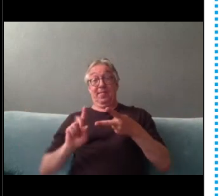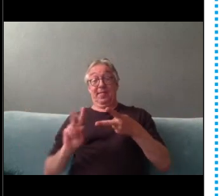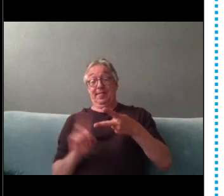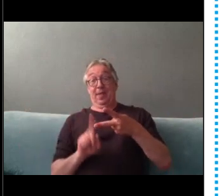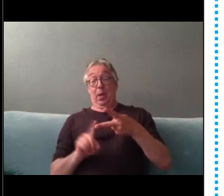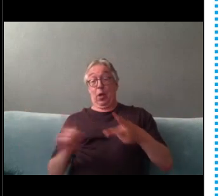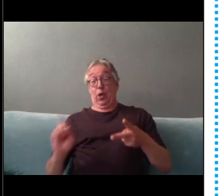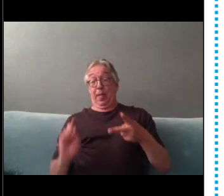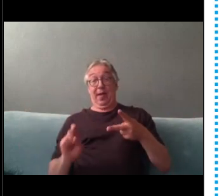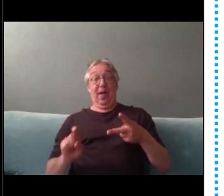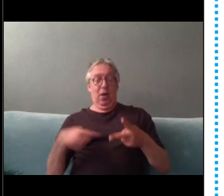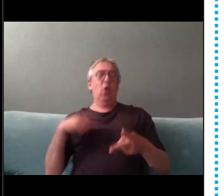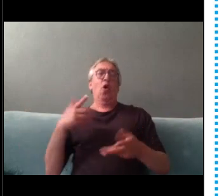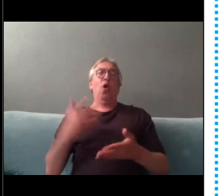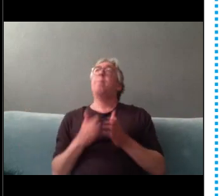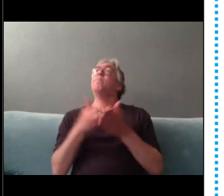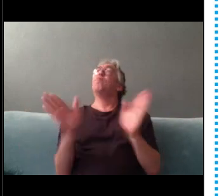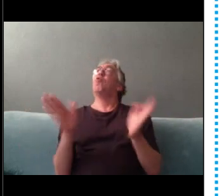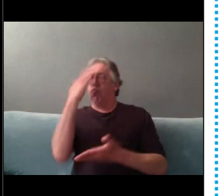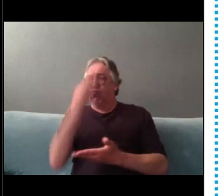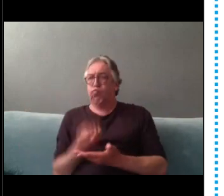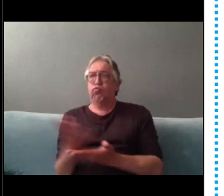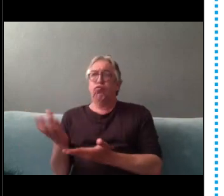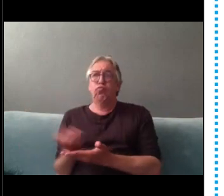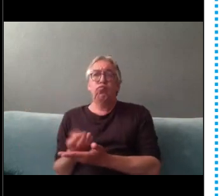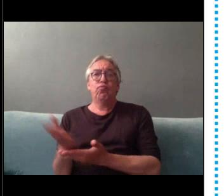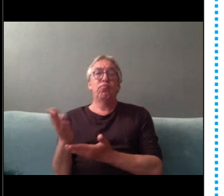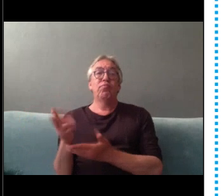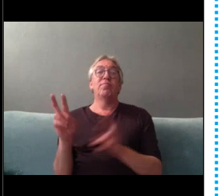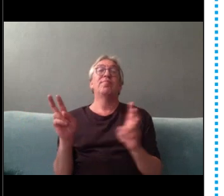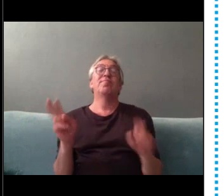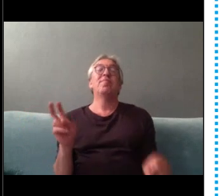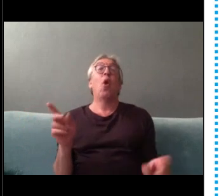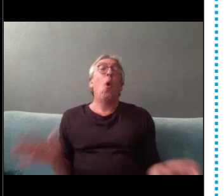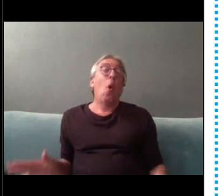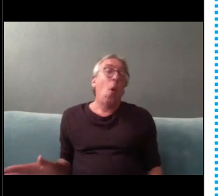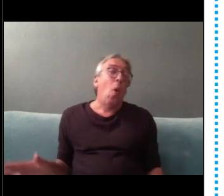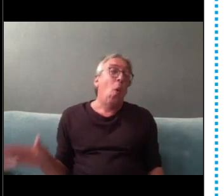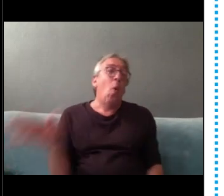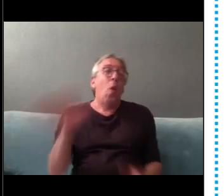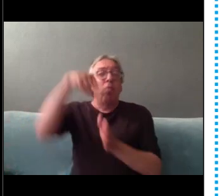But this is the public newsletter so you won't get detailed policy input